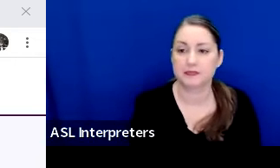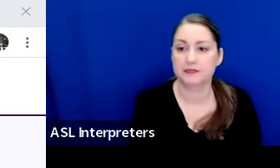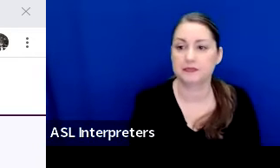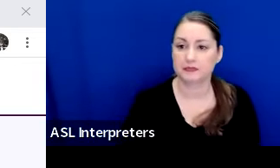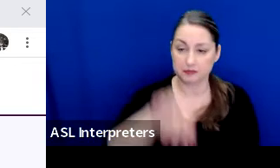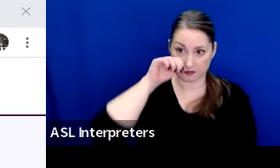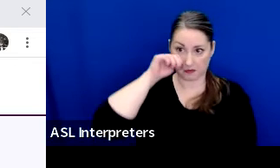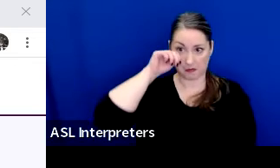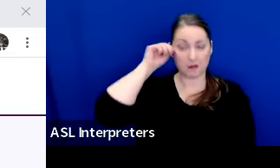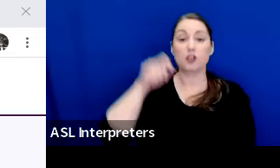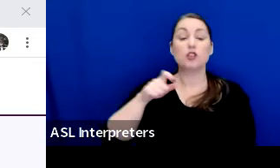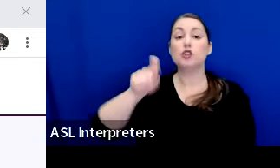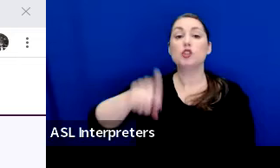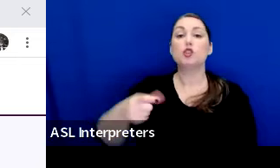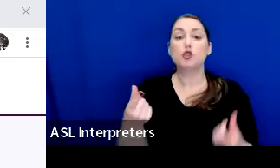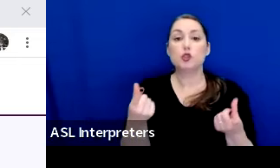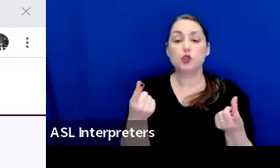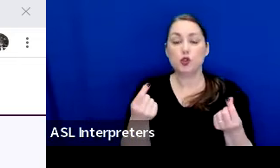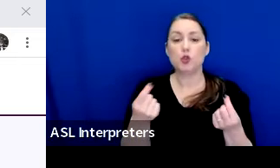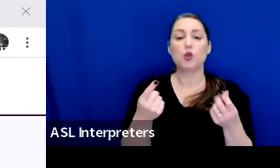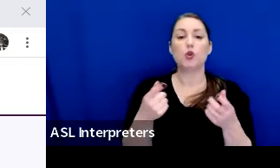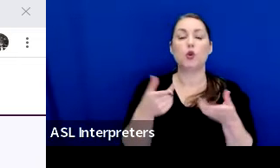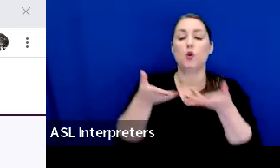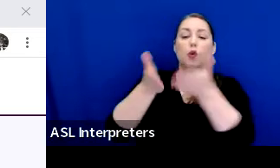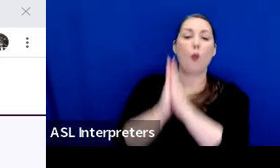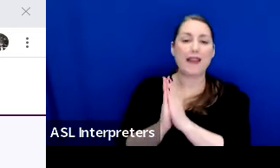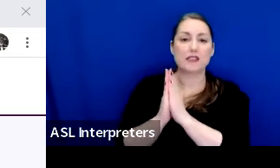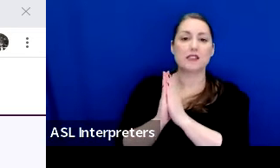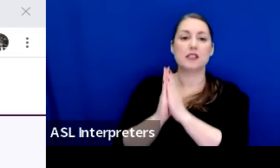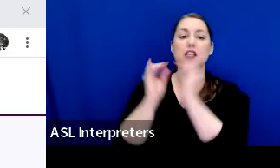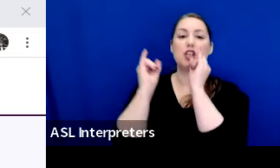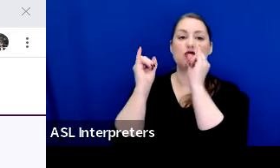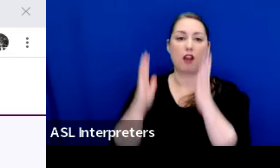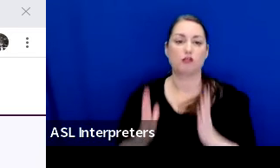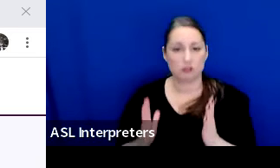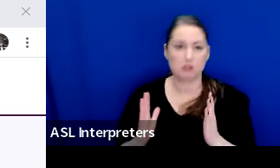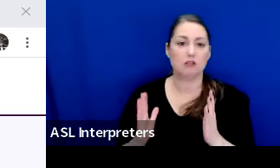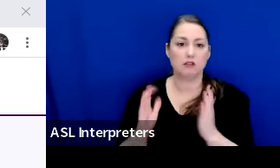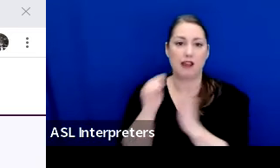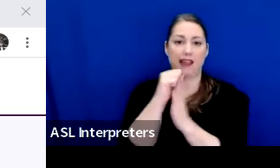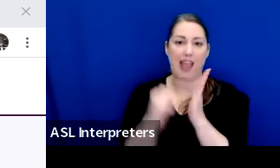Is request an instructor account? So you click on this button and request an instructor